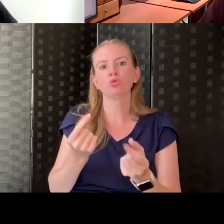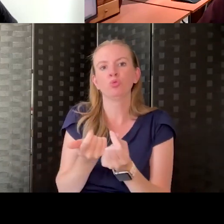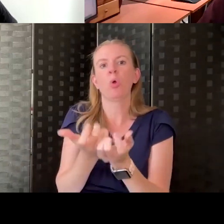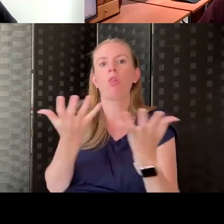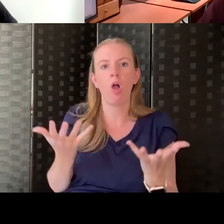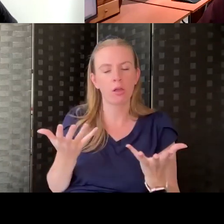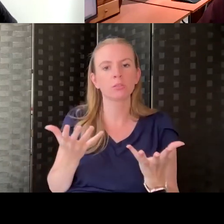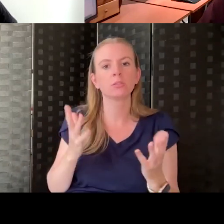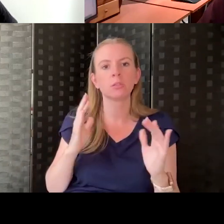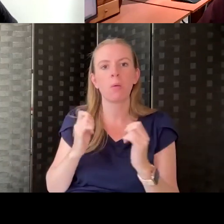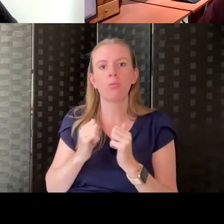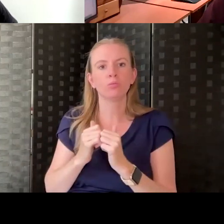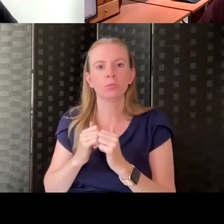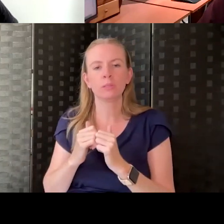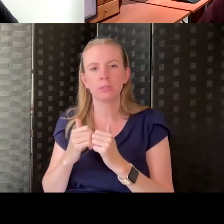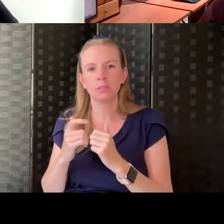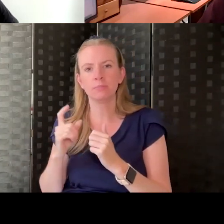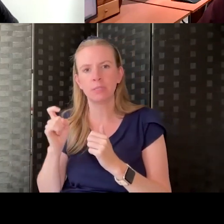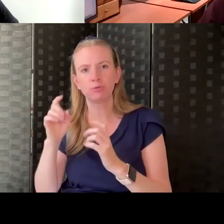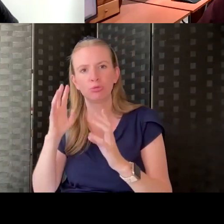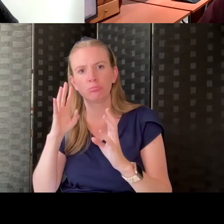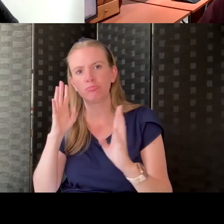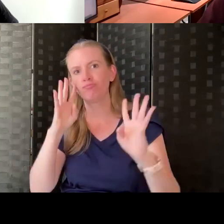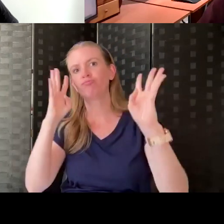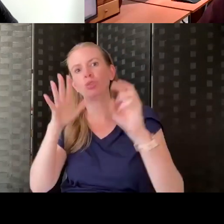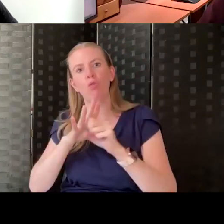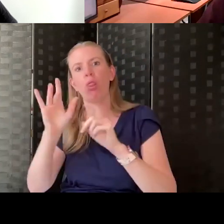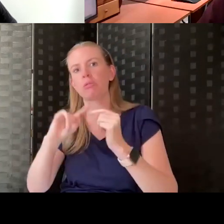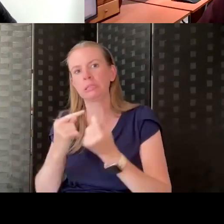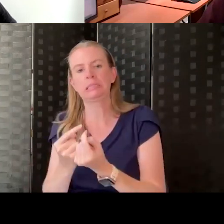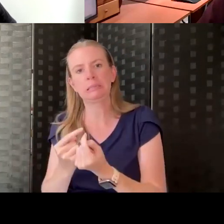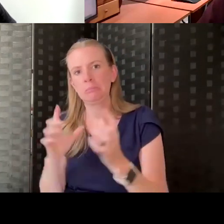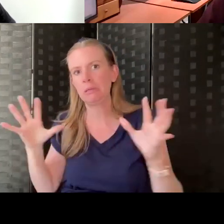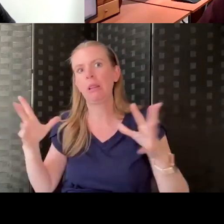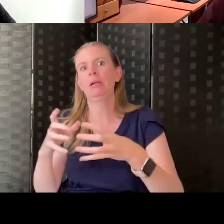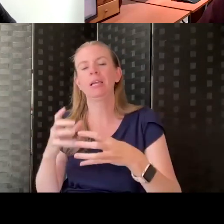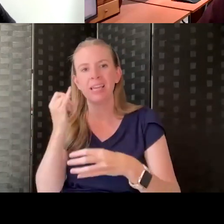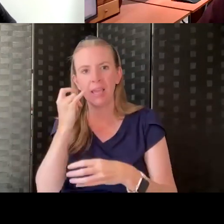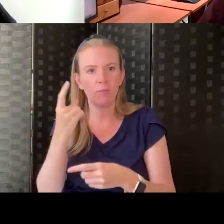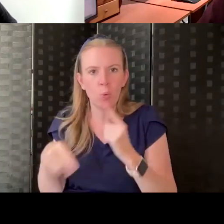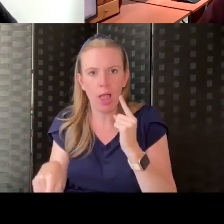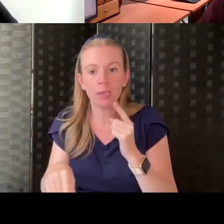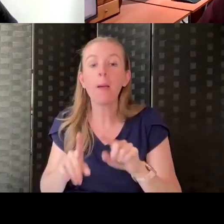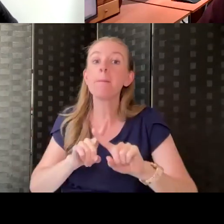than having to spin up -- if you don't have the resources for it. If you don't have the